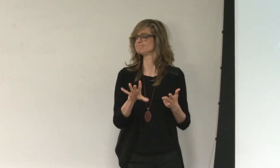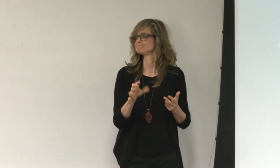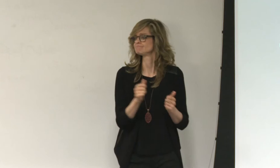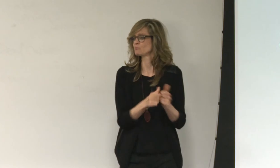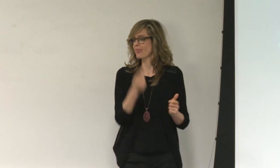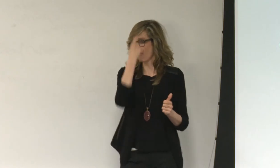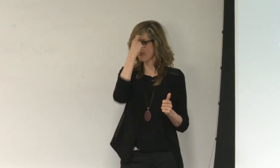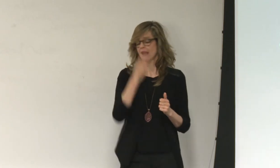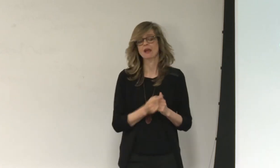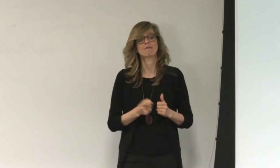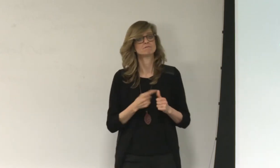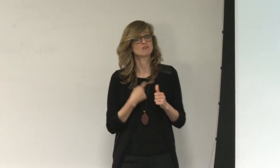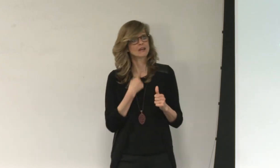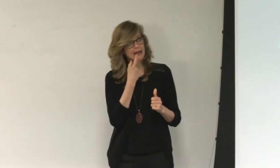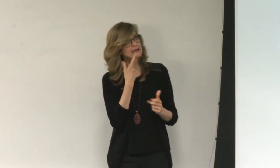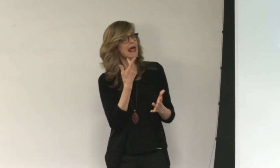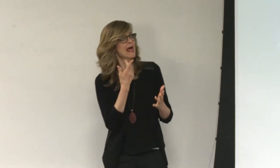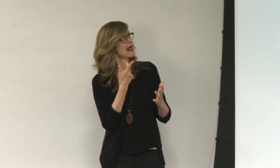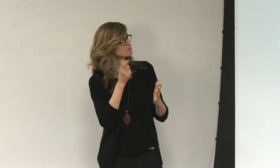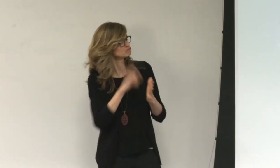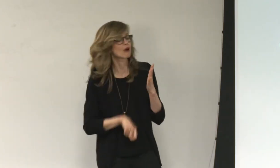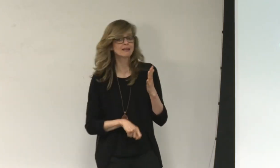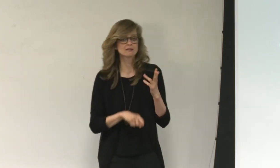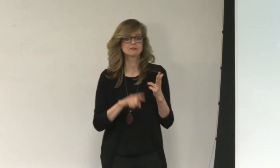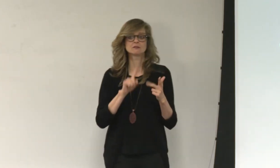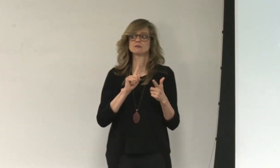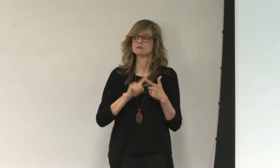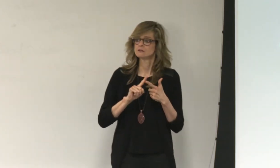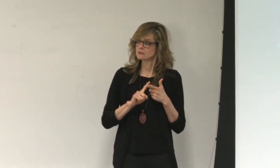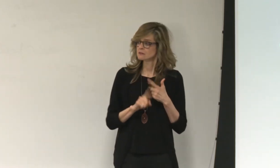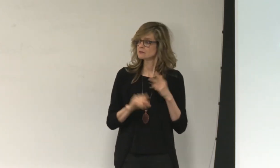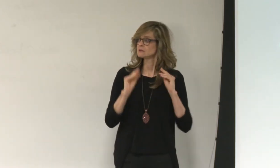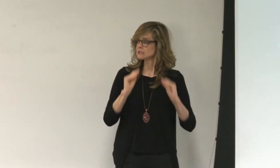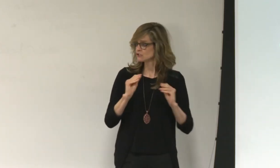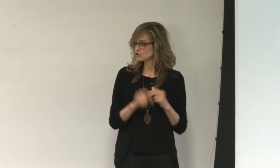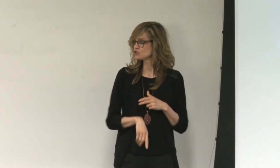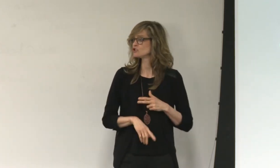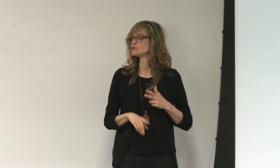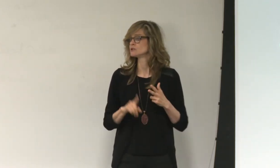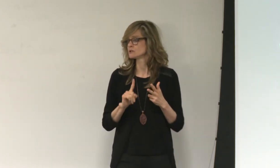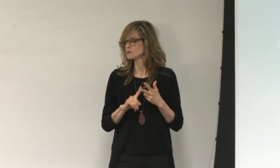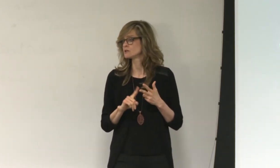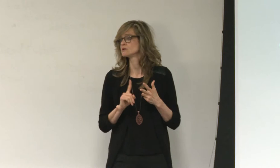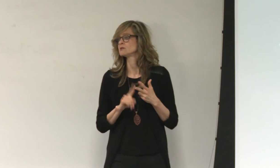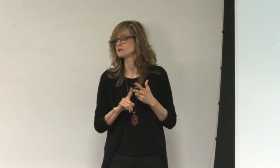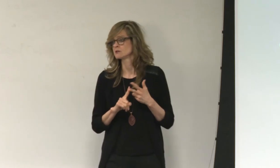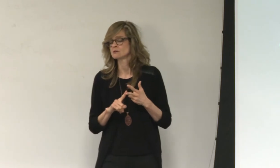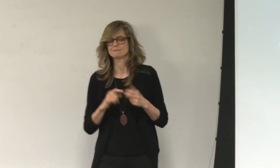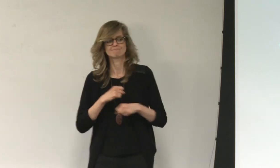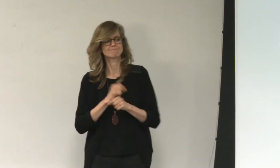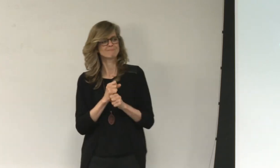SO, I JUST SAID WHAT WAS OFF THE TOP OF MY HEAD. I WOULD WRITE, I WOULD TEACH,